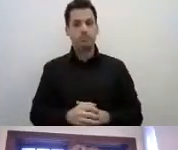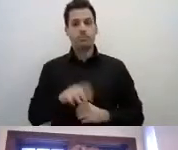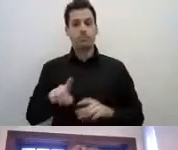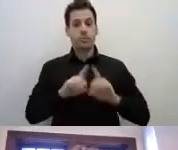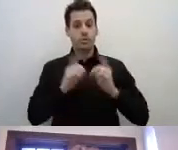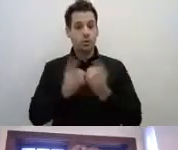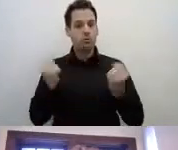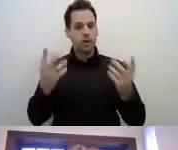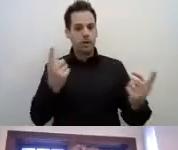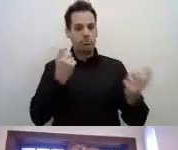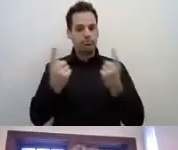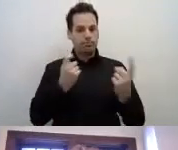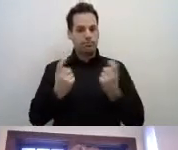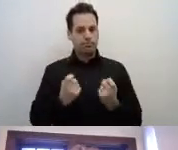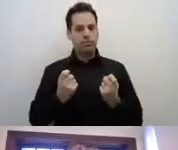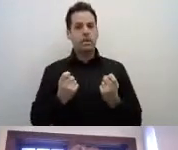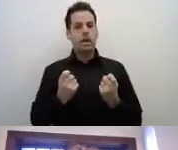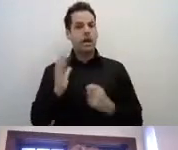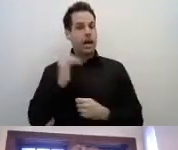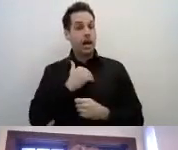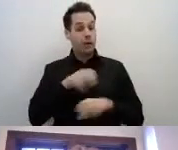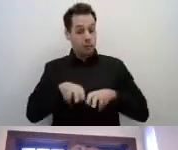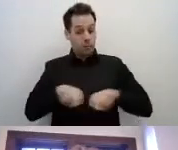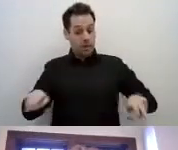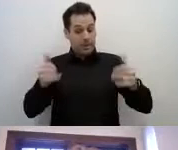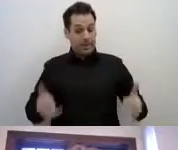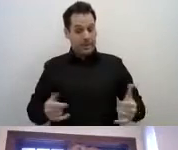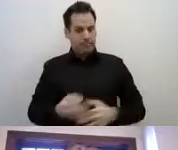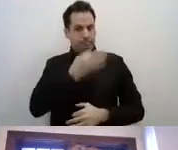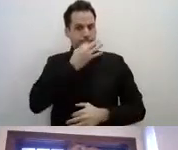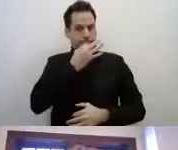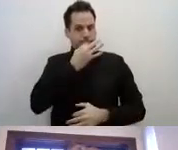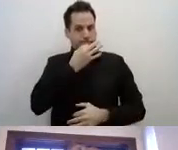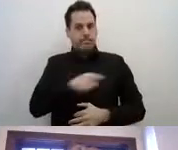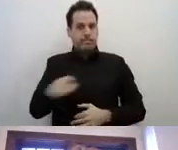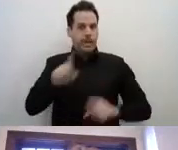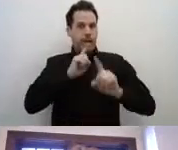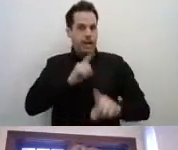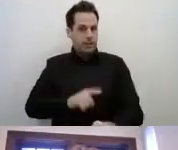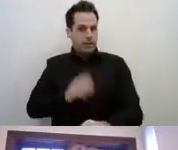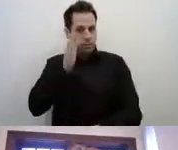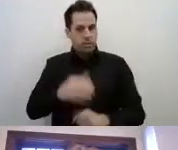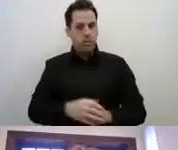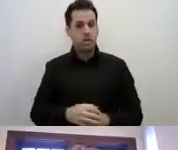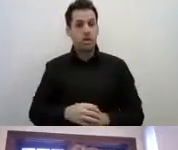our panel of experts for addressing many of them today i wish you continued good health as we enter